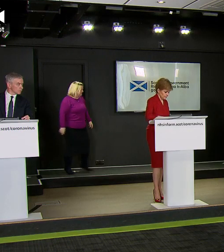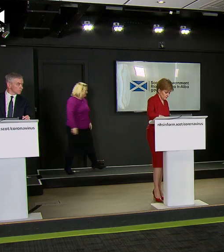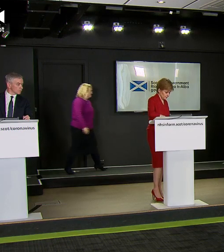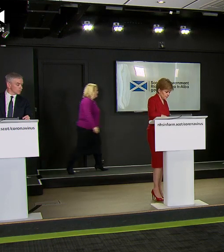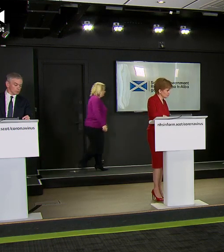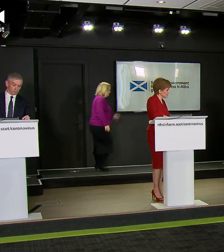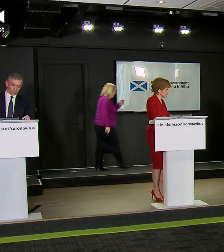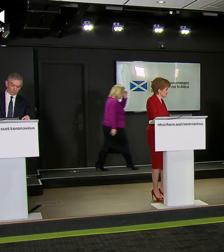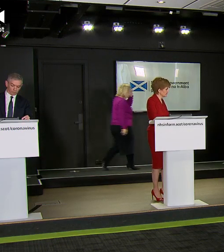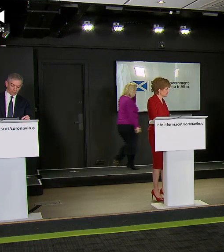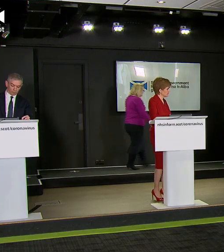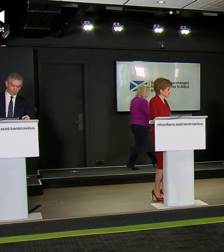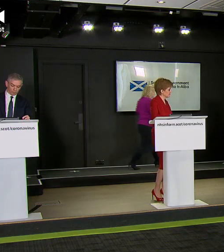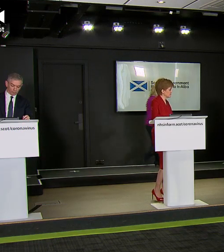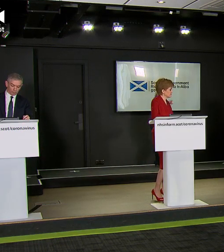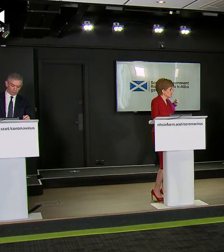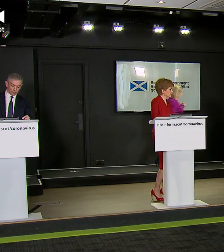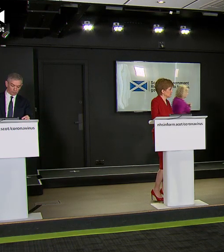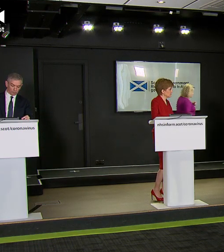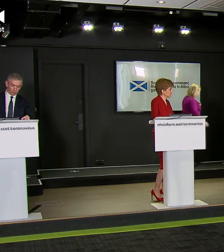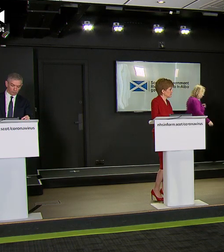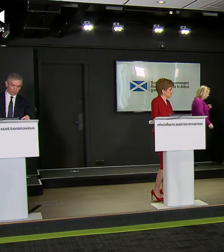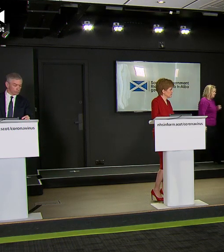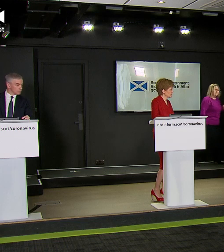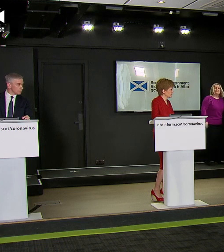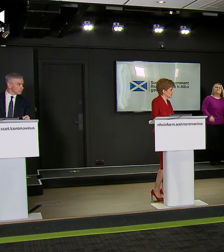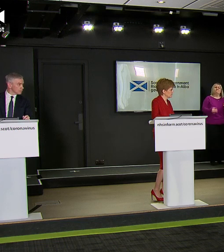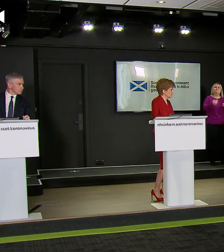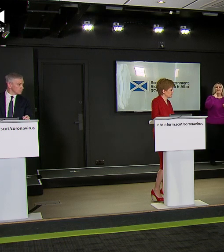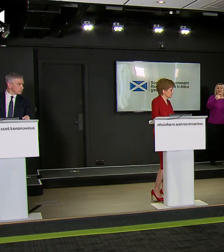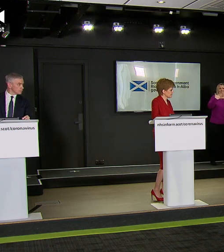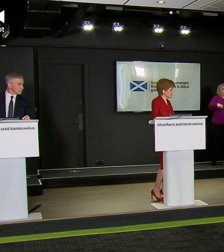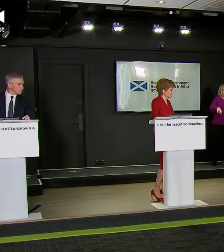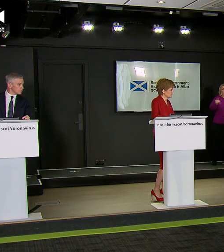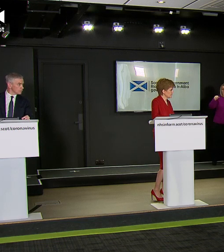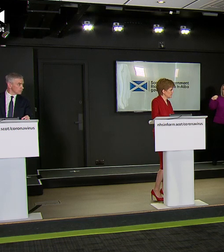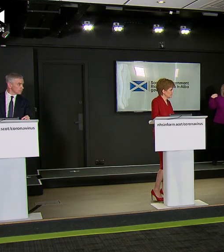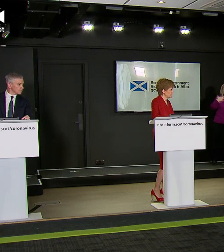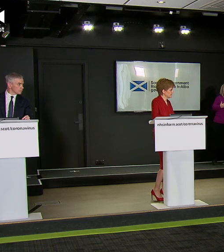So we have always said from the outset that whilst we are looking to create bed space